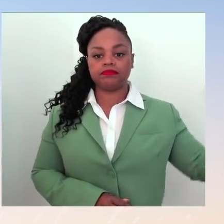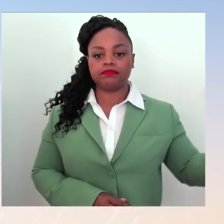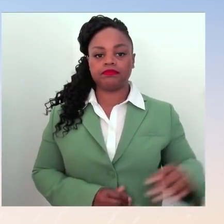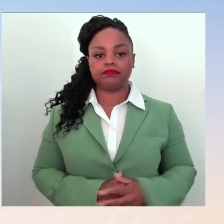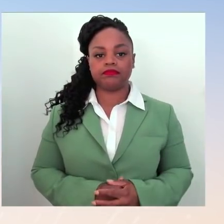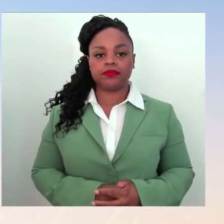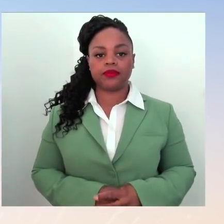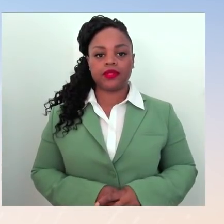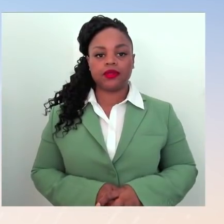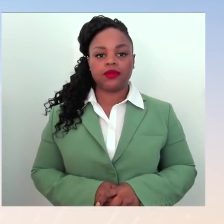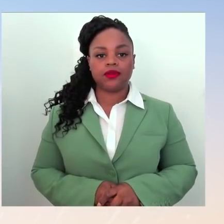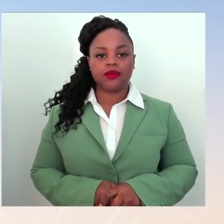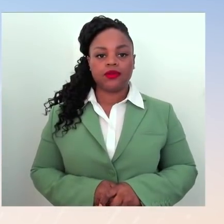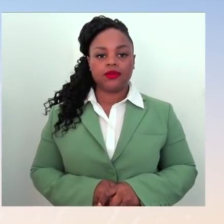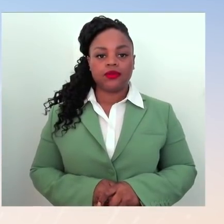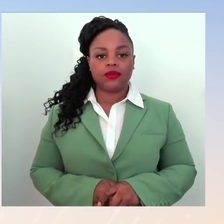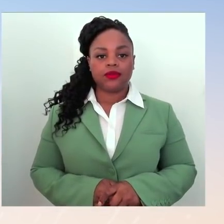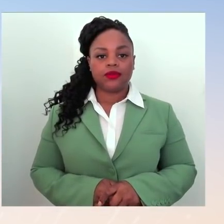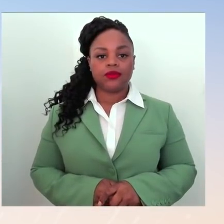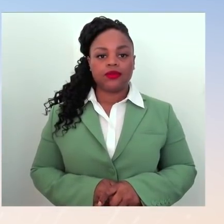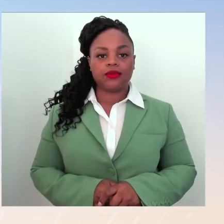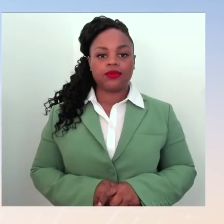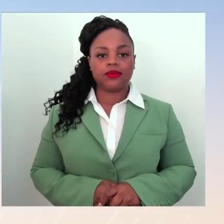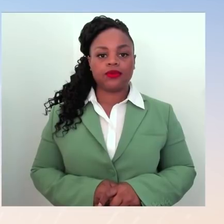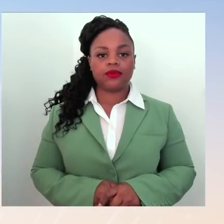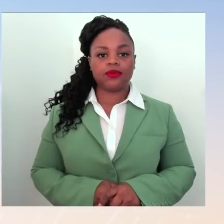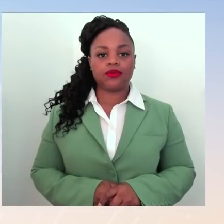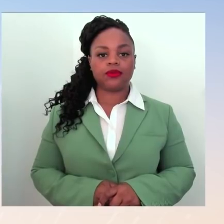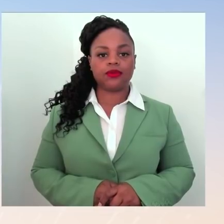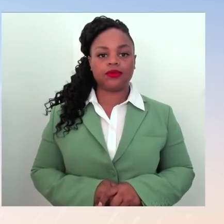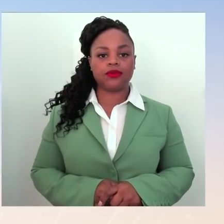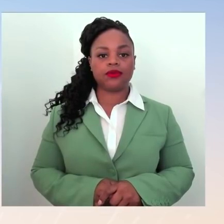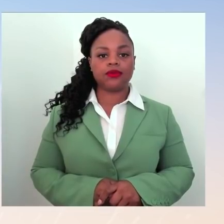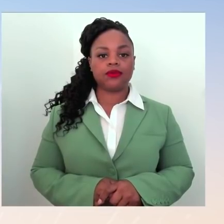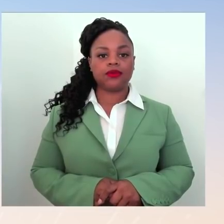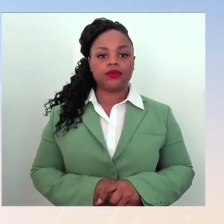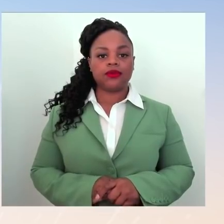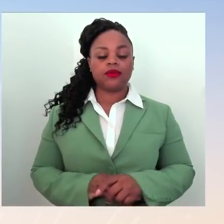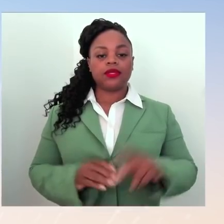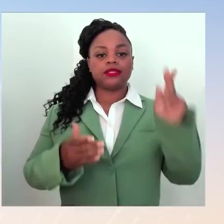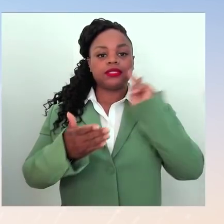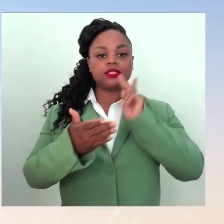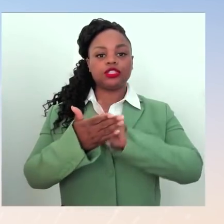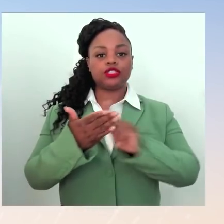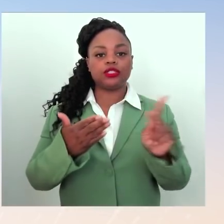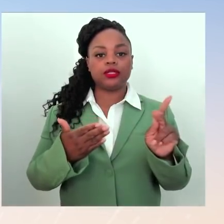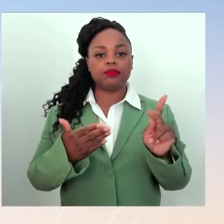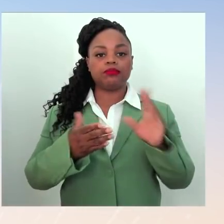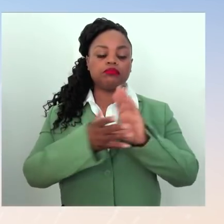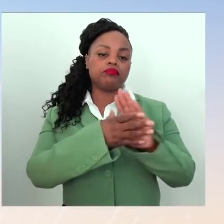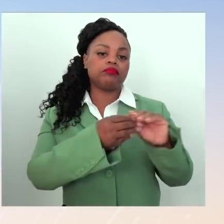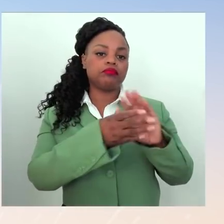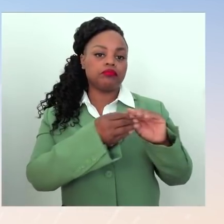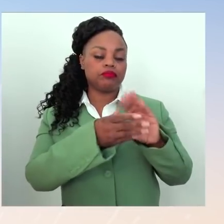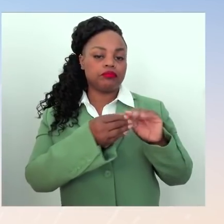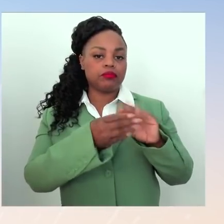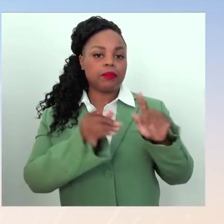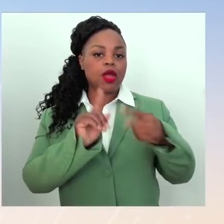any kind of written guarantees in order to bring this, you know, Iran nuclear deal over the finish line?